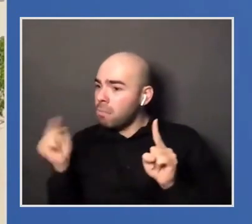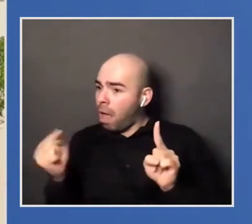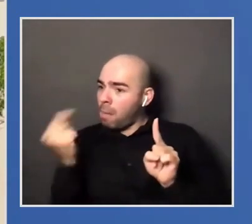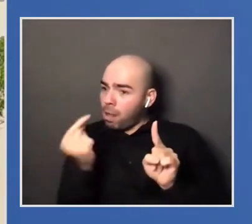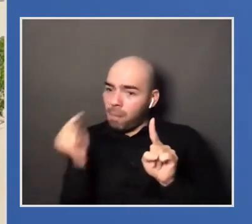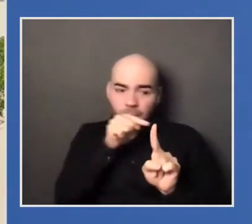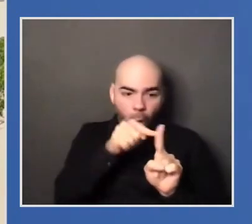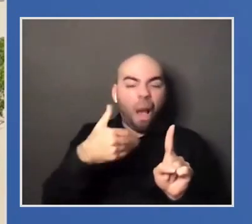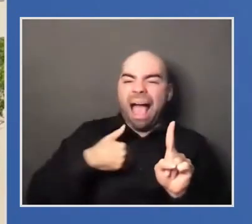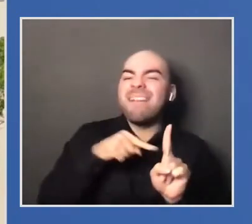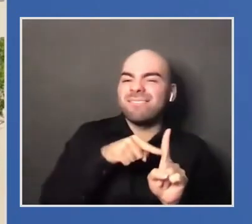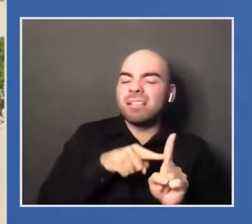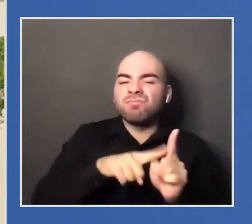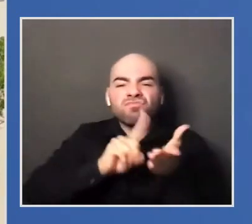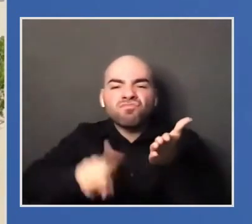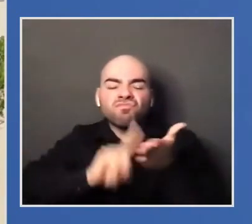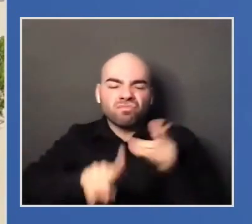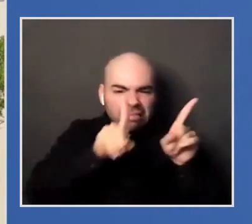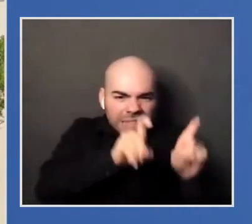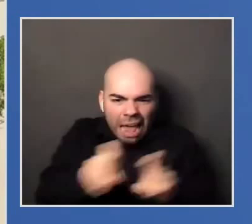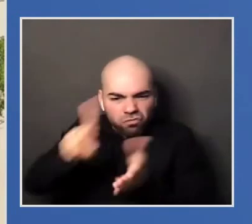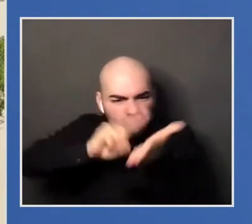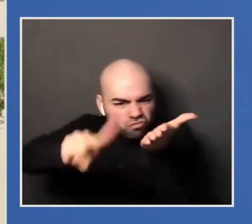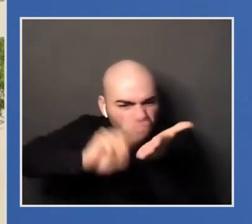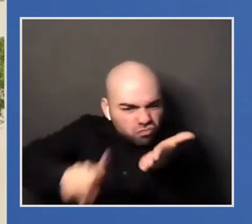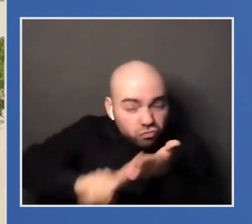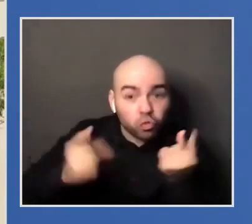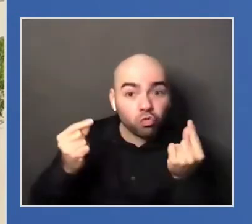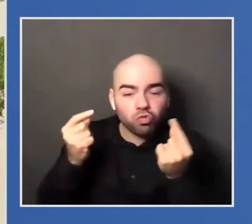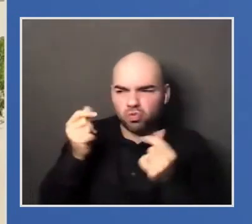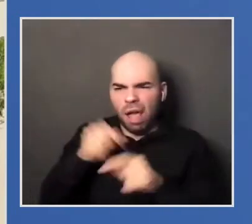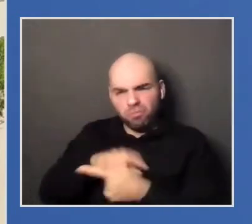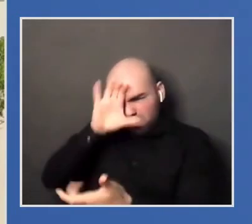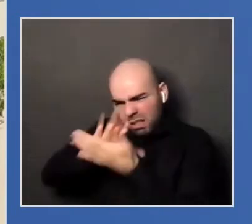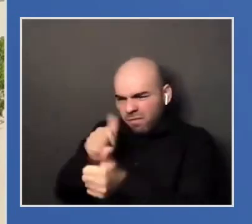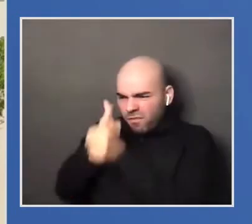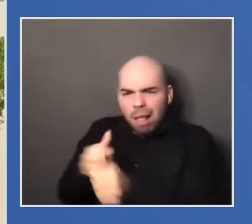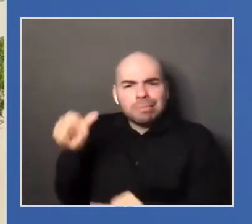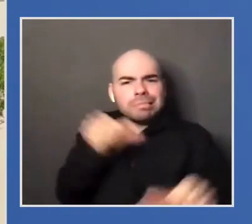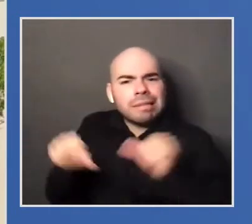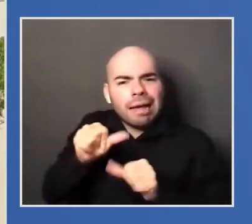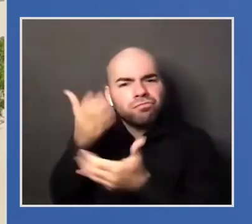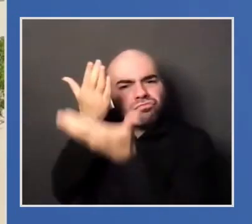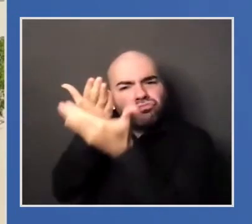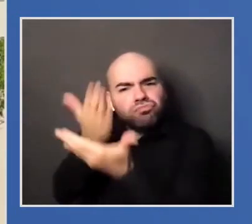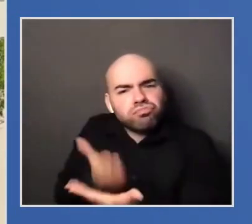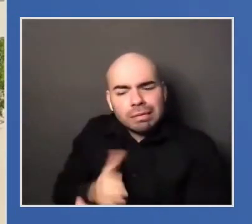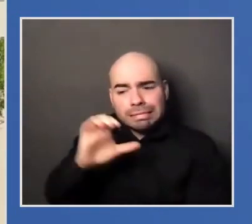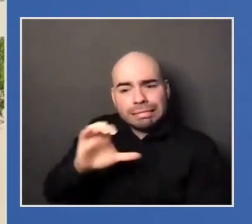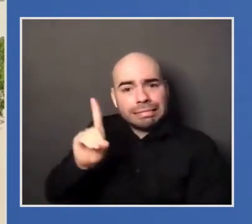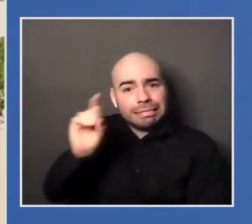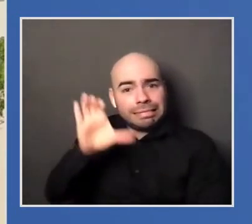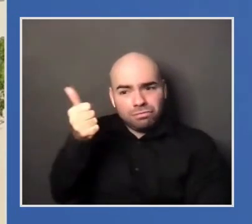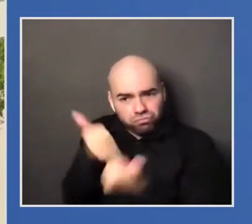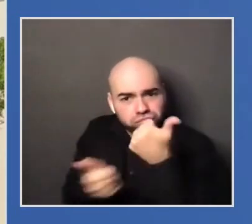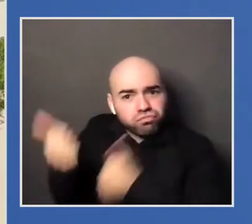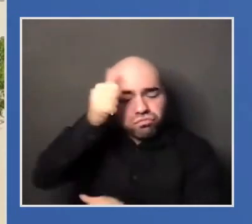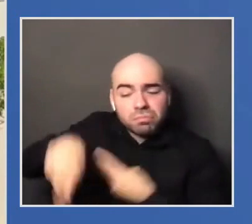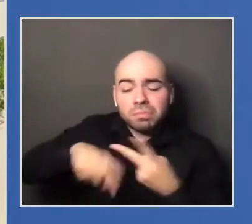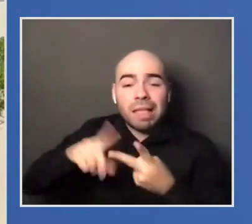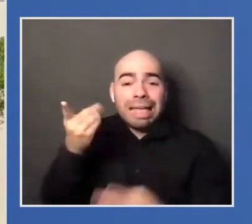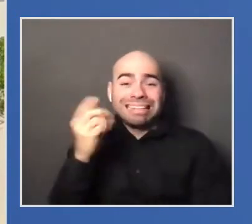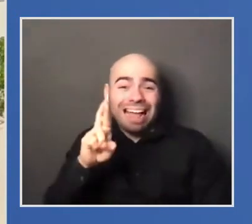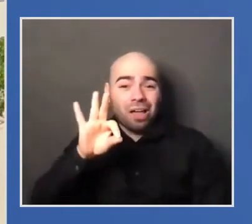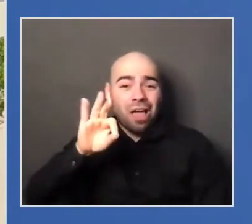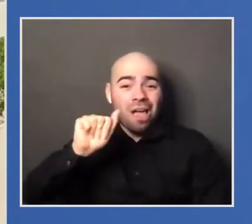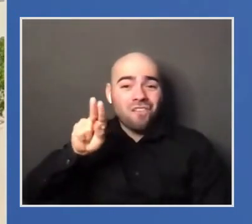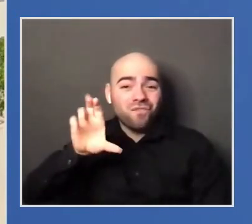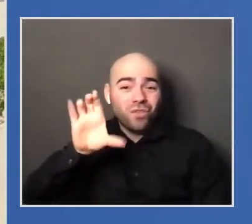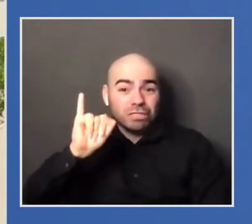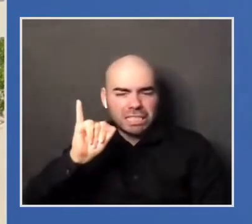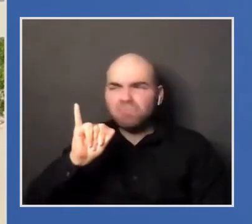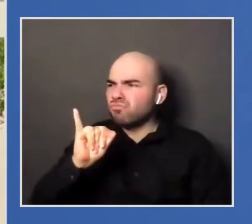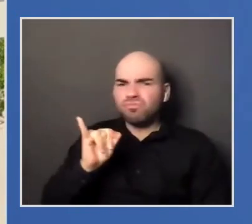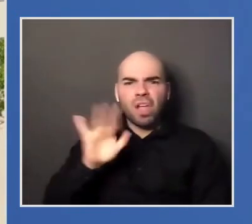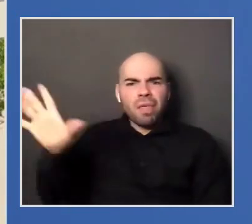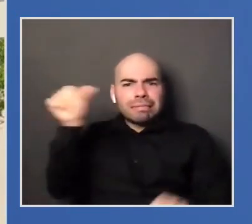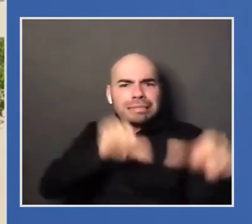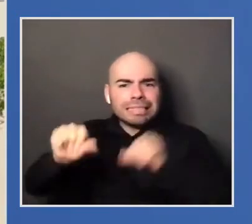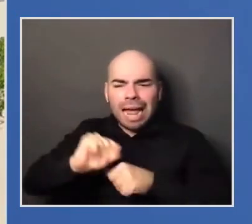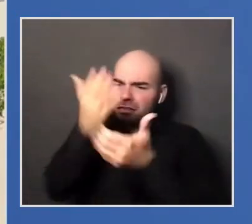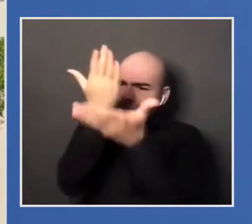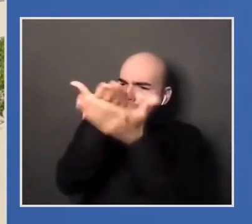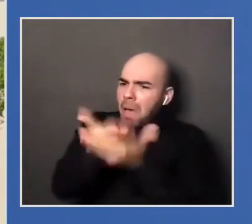PRESIDENT, A DUTY OF CARING IT